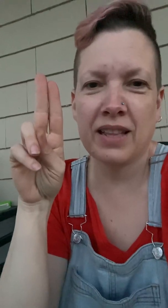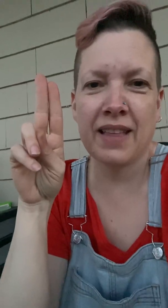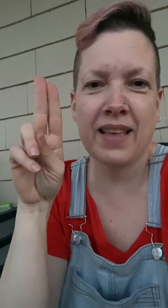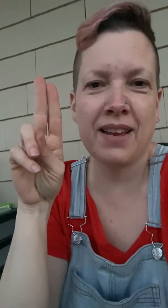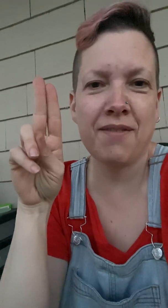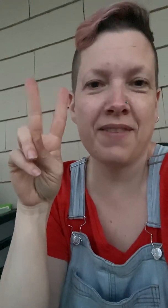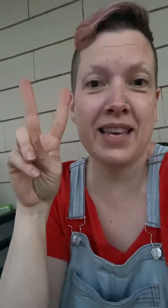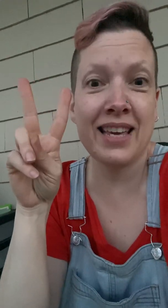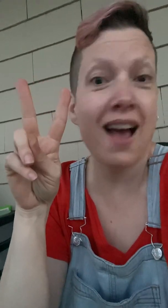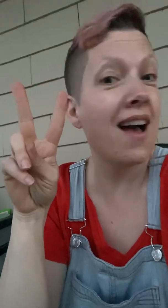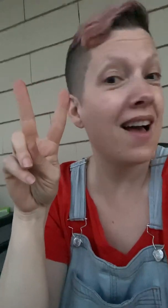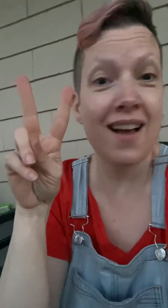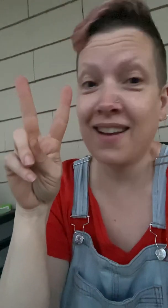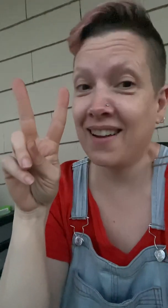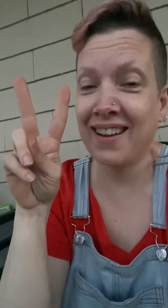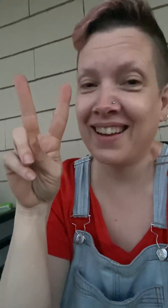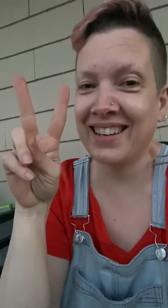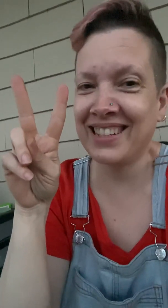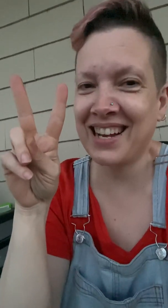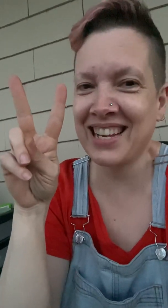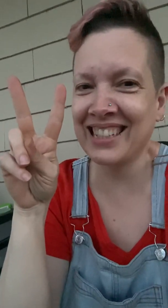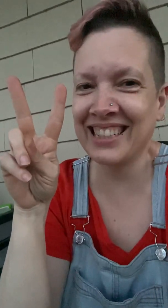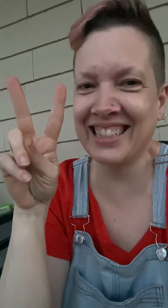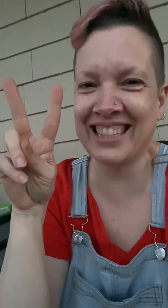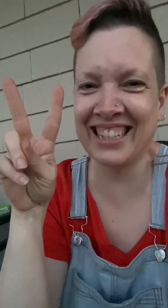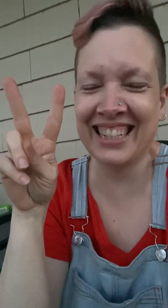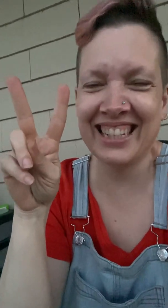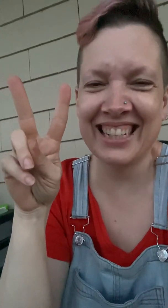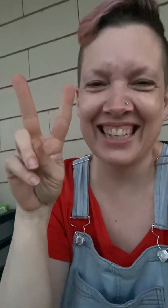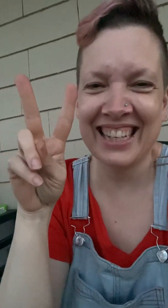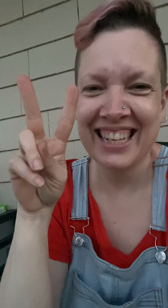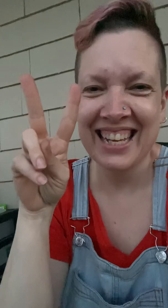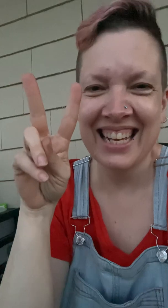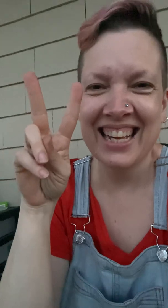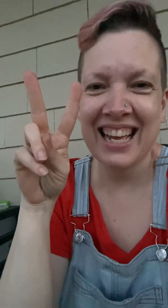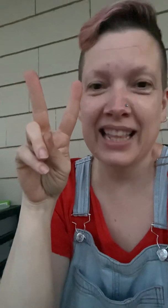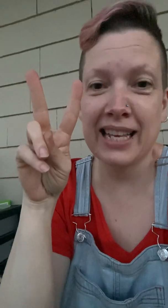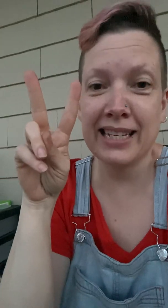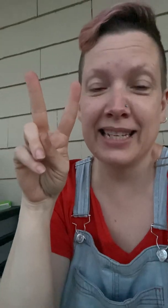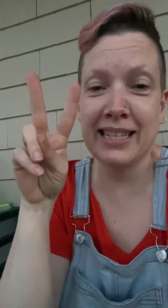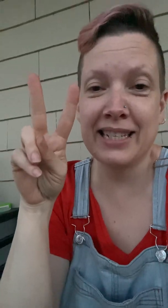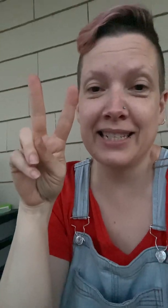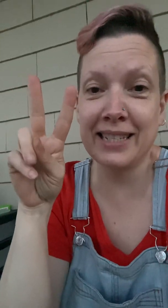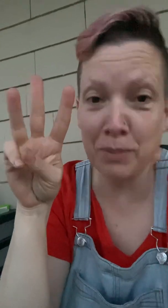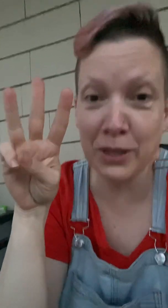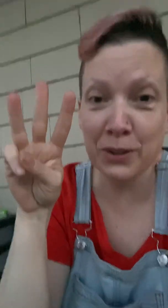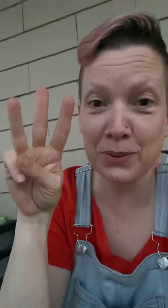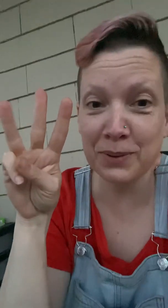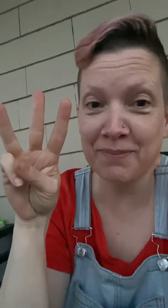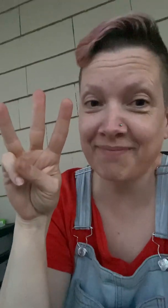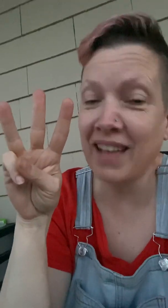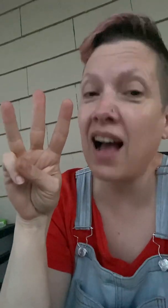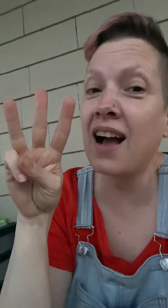And then V, shocking. And then W.